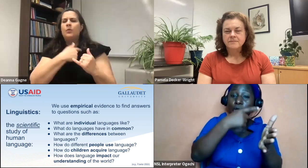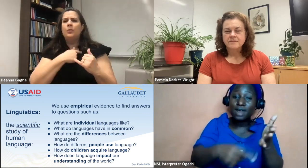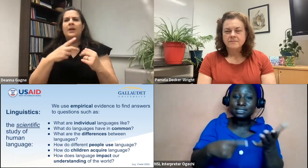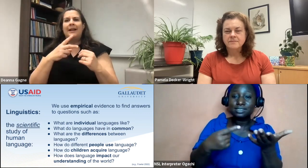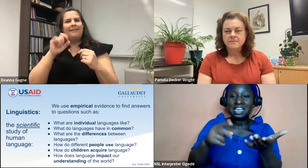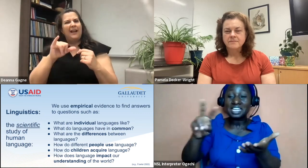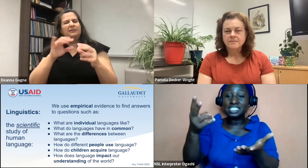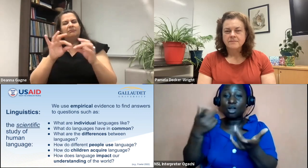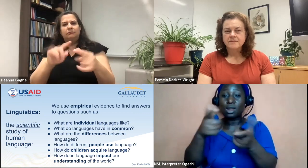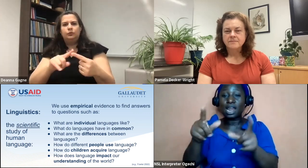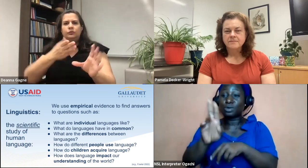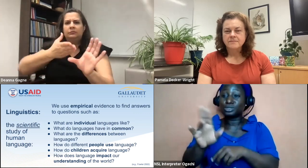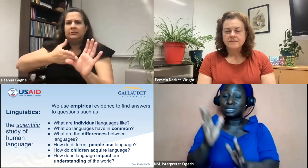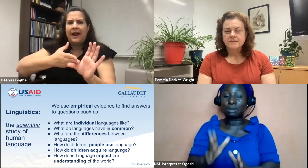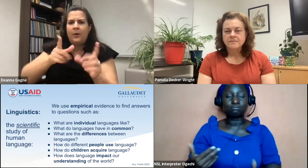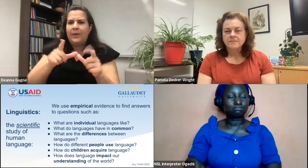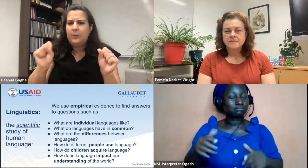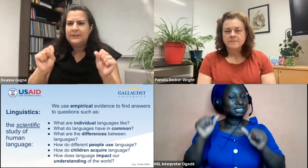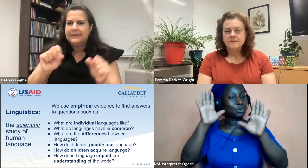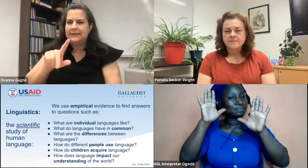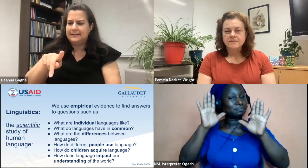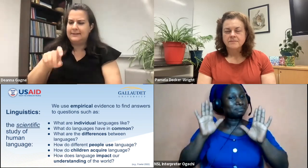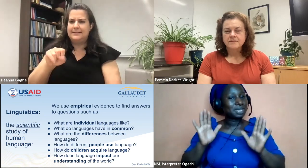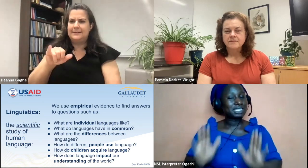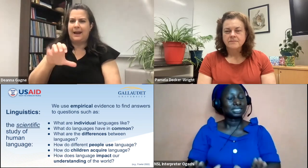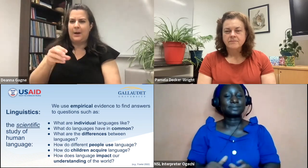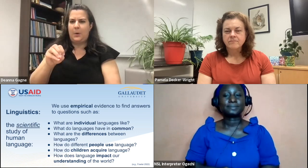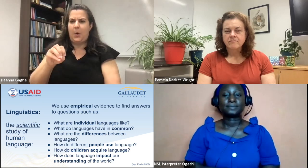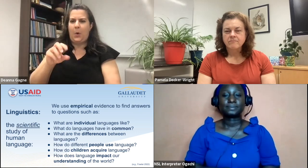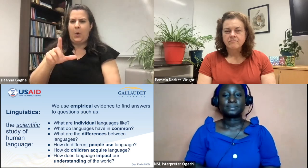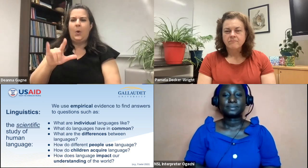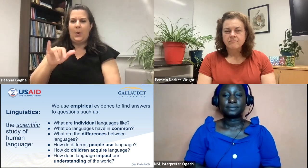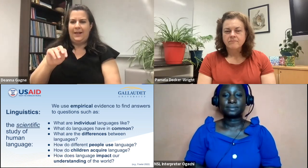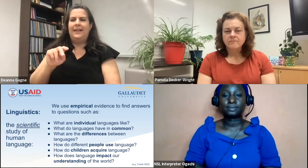No. we're also examining psycho linguistics.